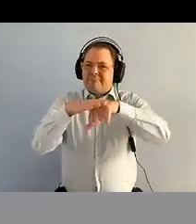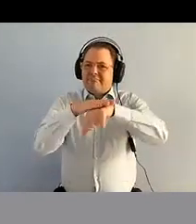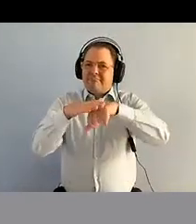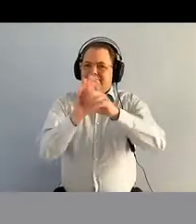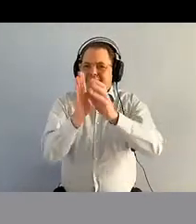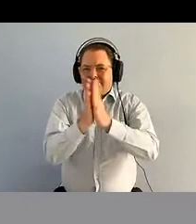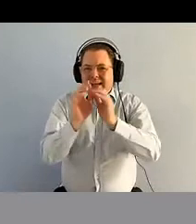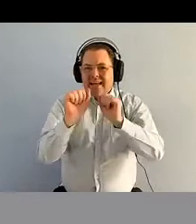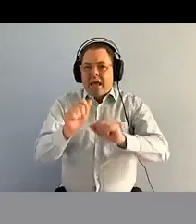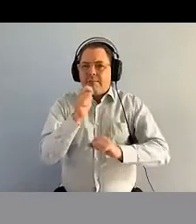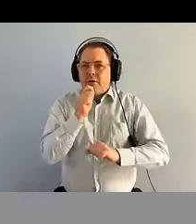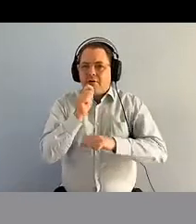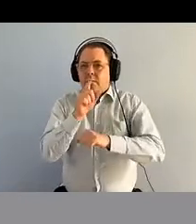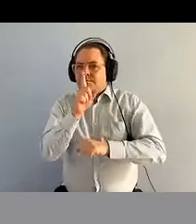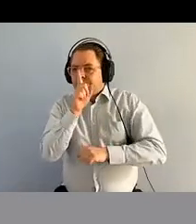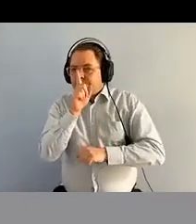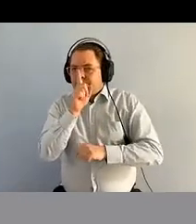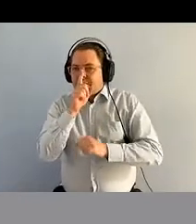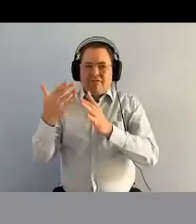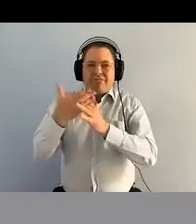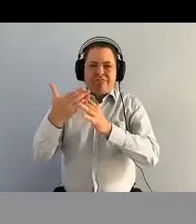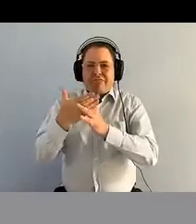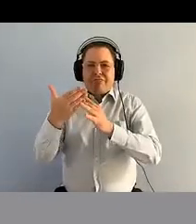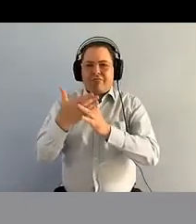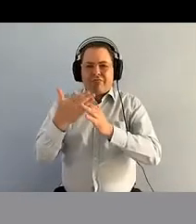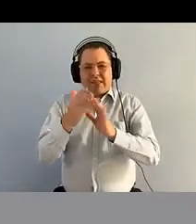. >> KIRSTIN LANGE: